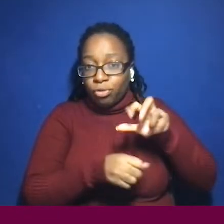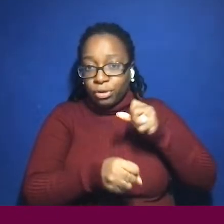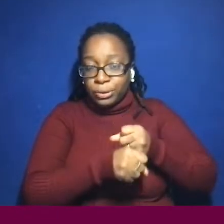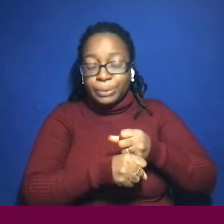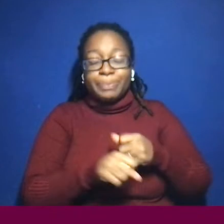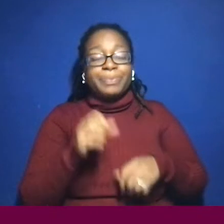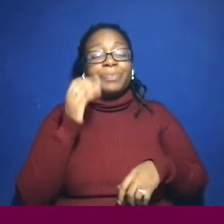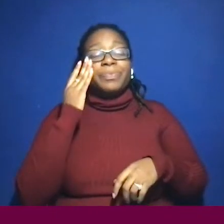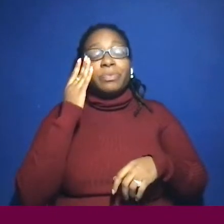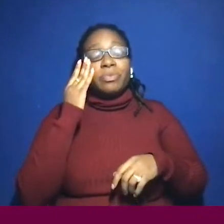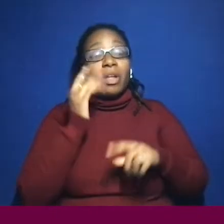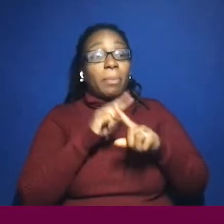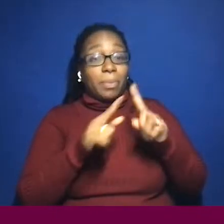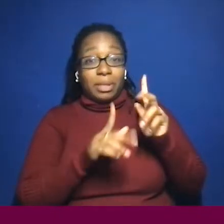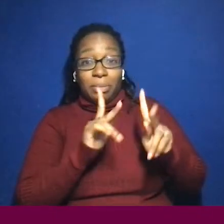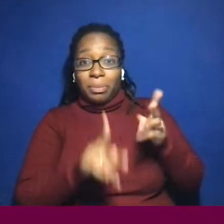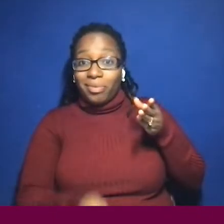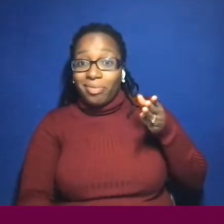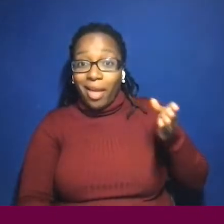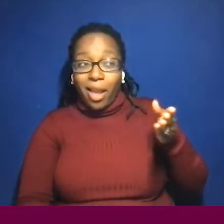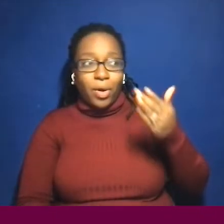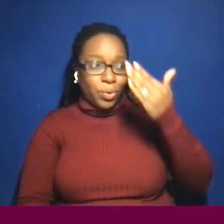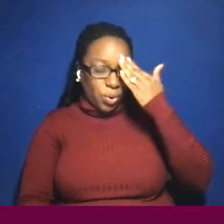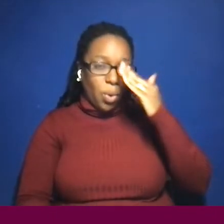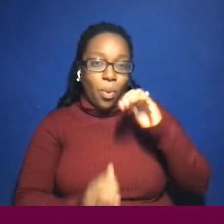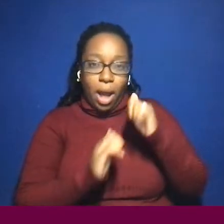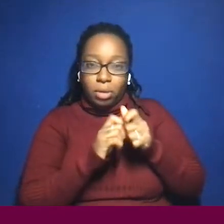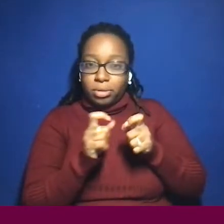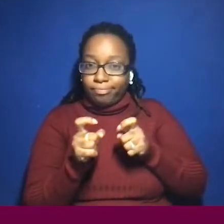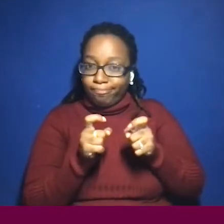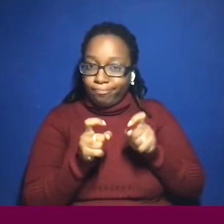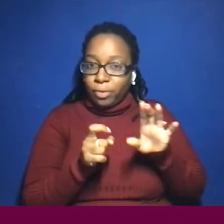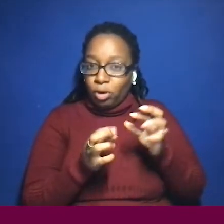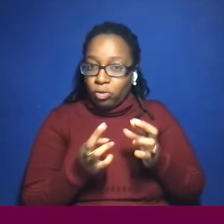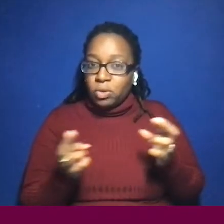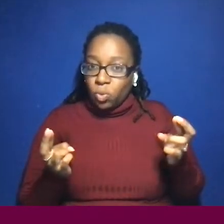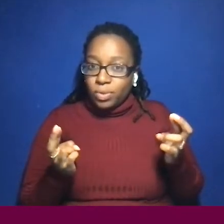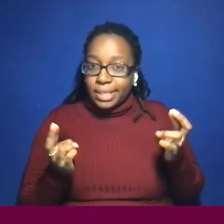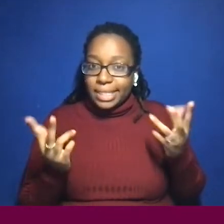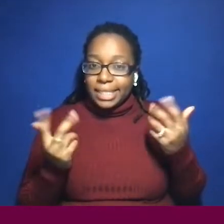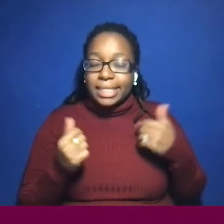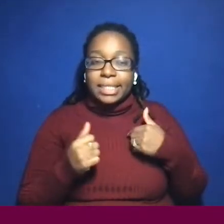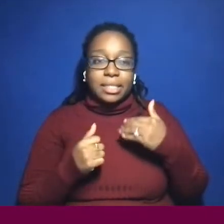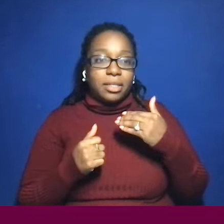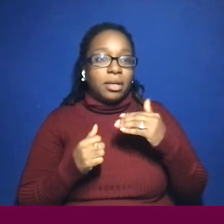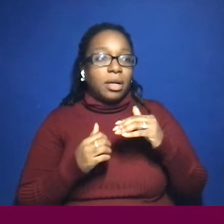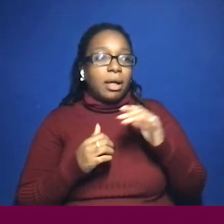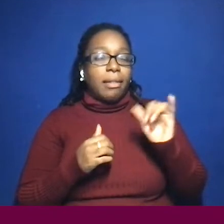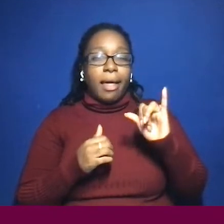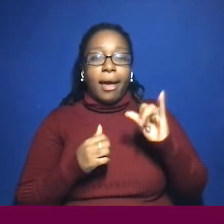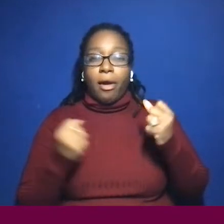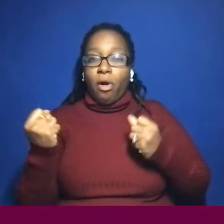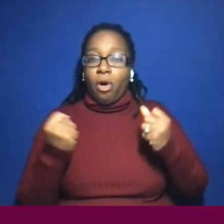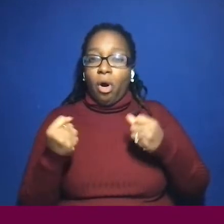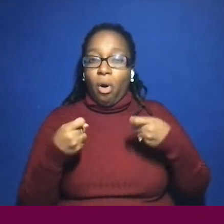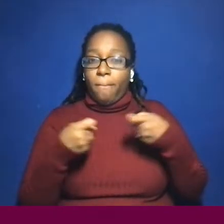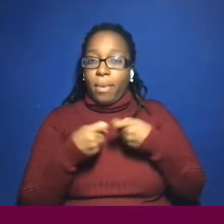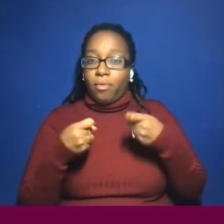they were a little more resourceful. They were able to recharge car batteries on the